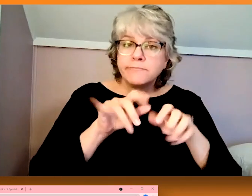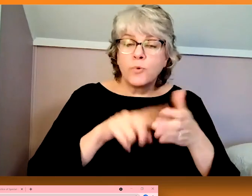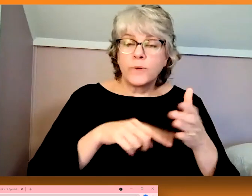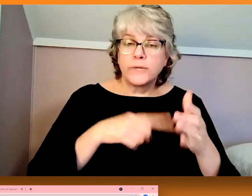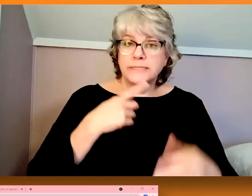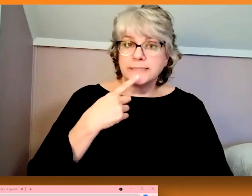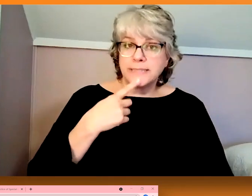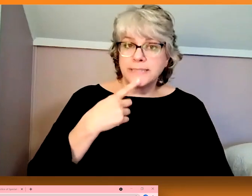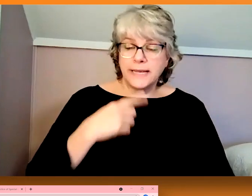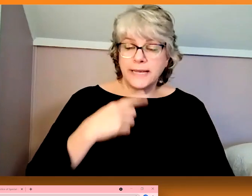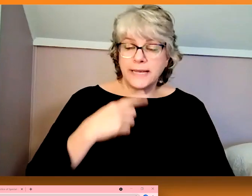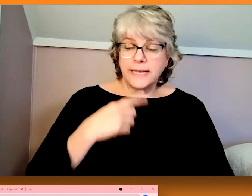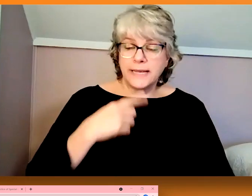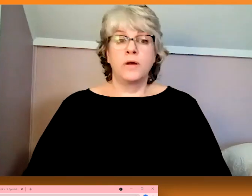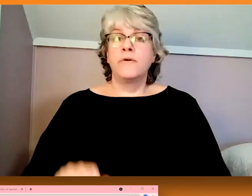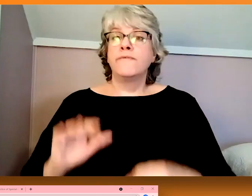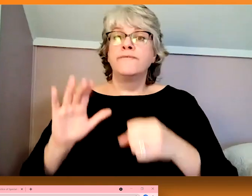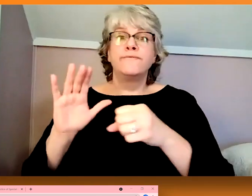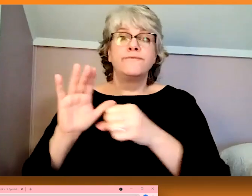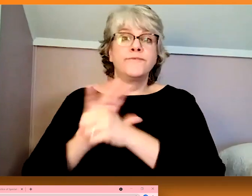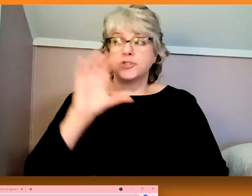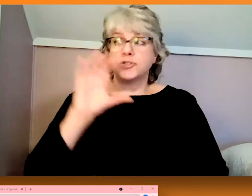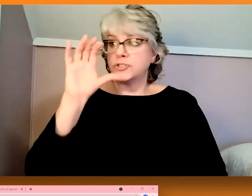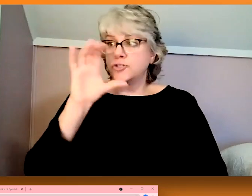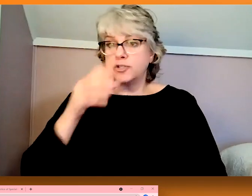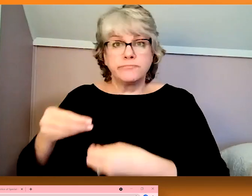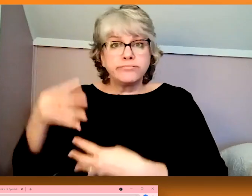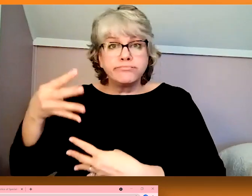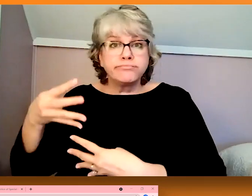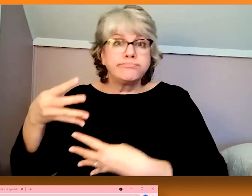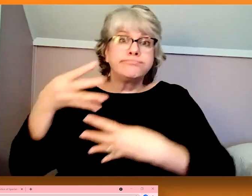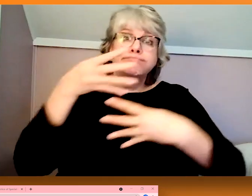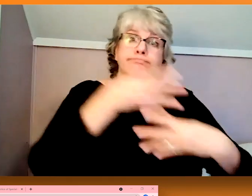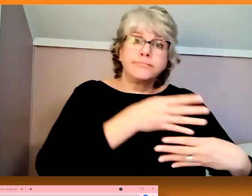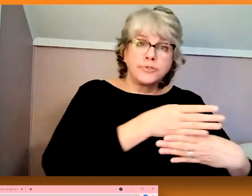so if you can't share a whole entire search-- since I'm unsure of that--